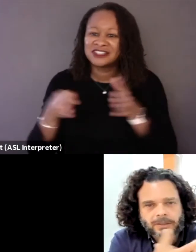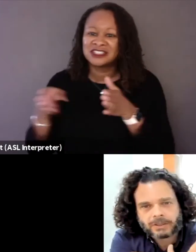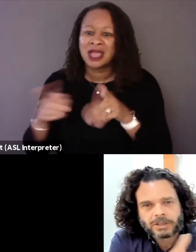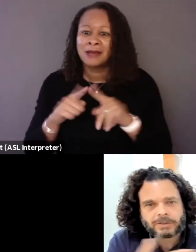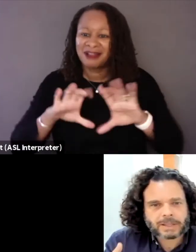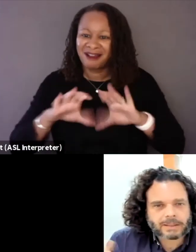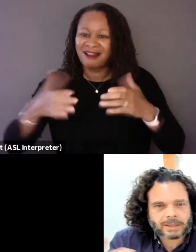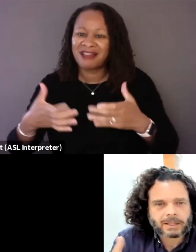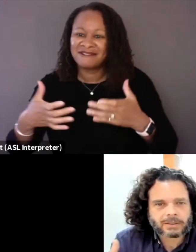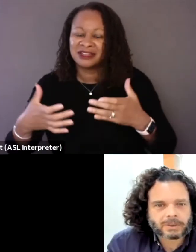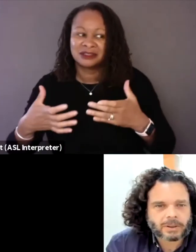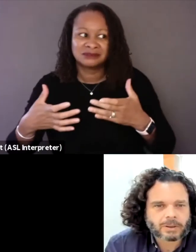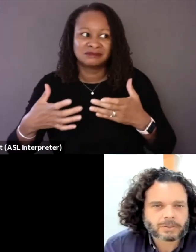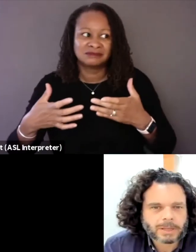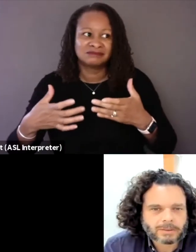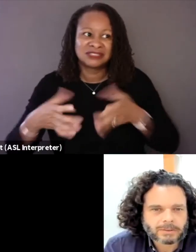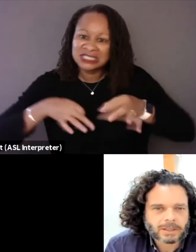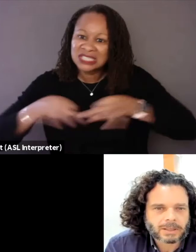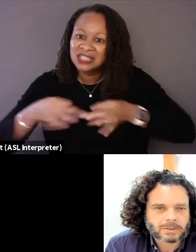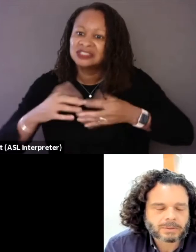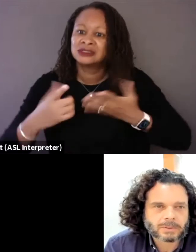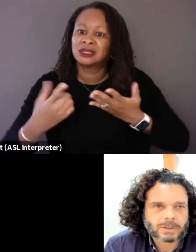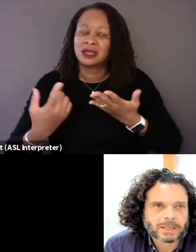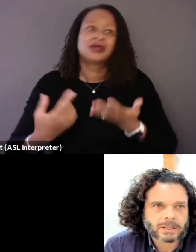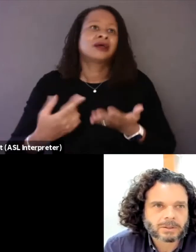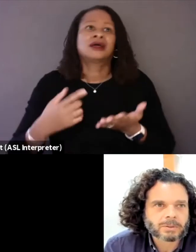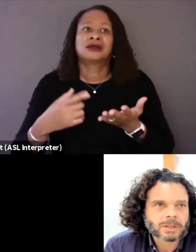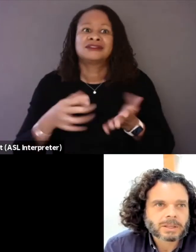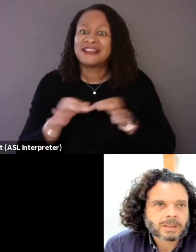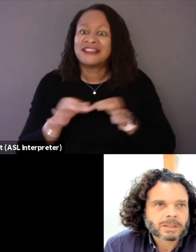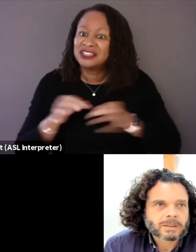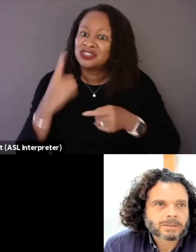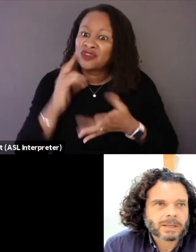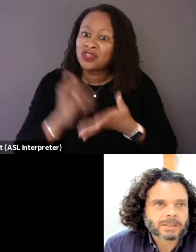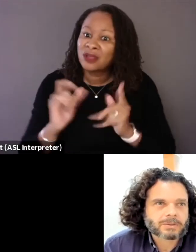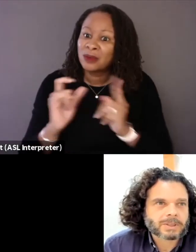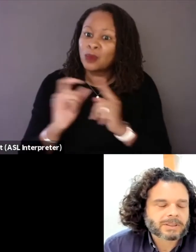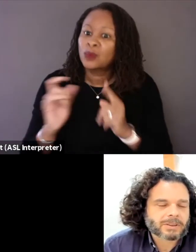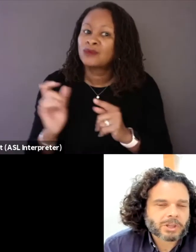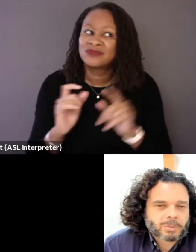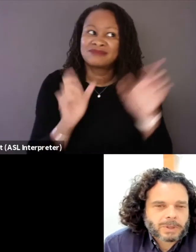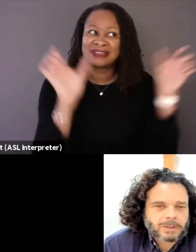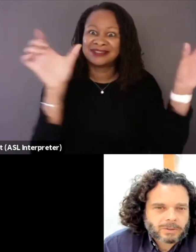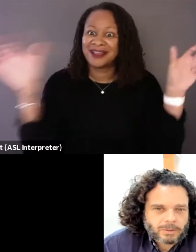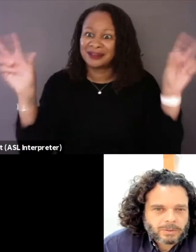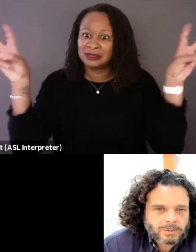that, achieving that thing Andrea it talks about. And you, and you see that they're human too.